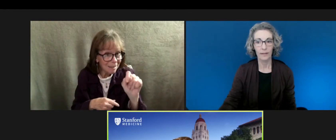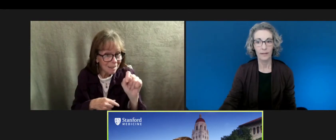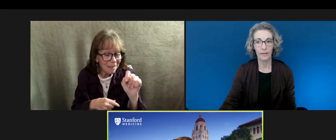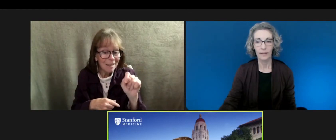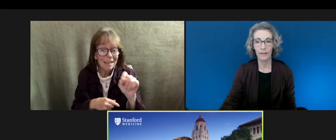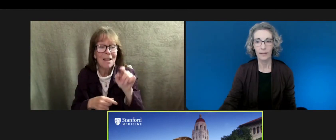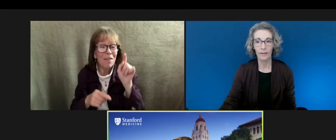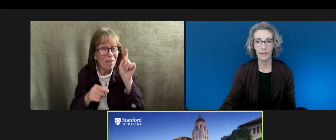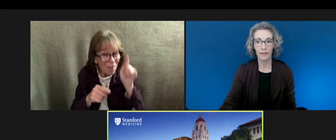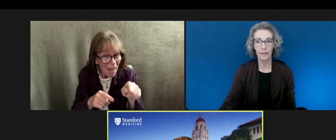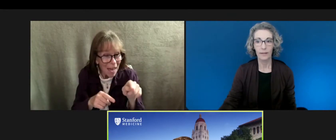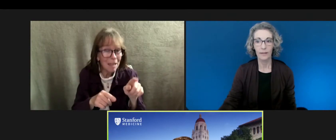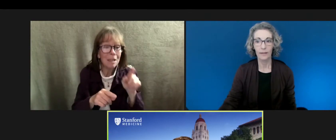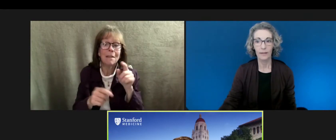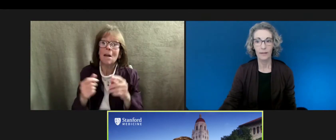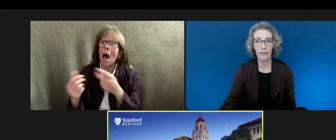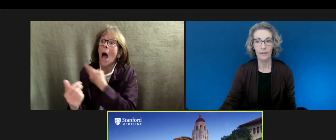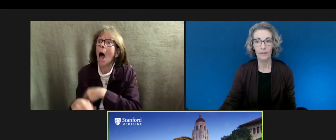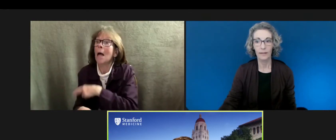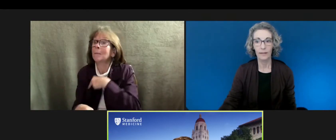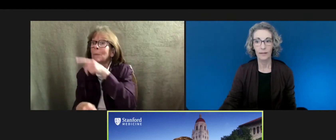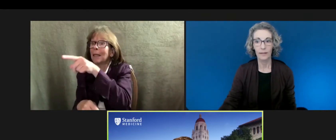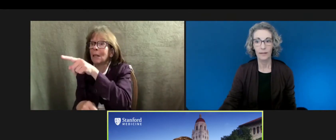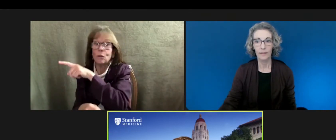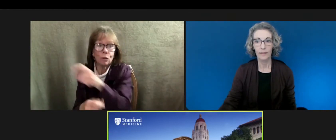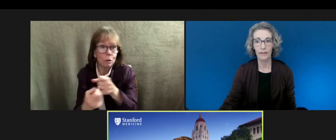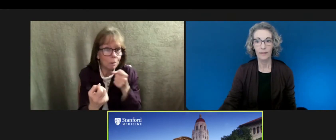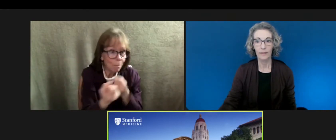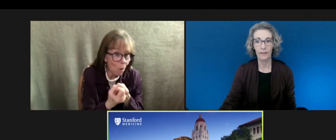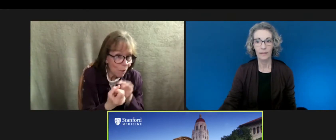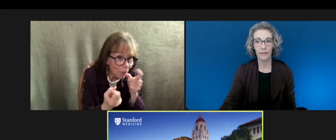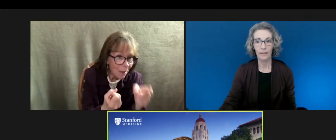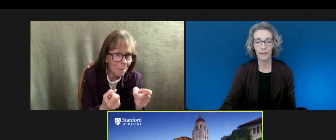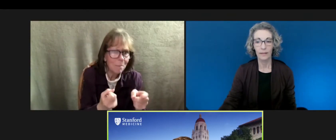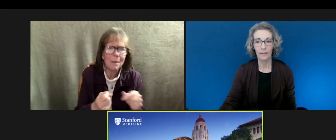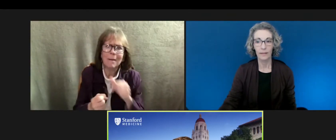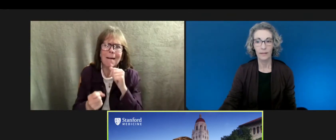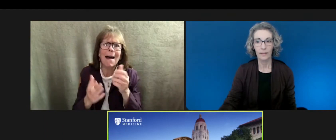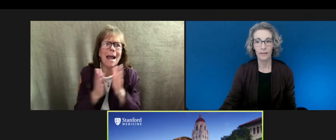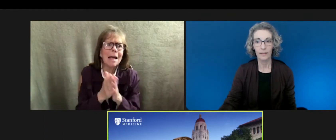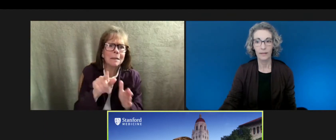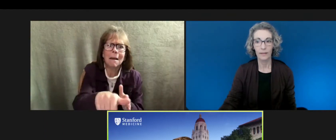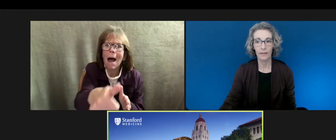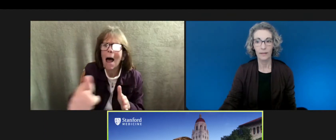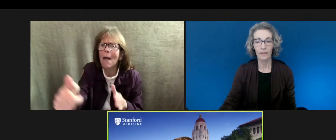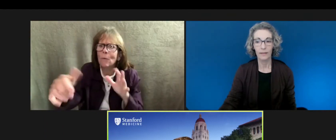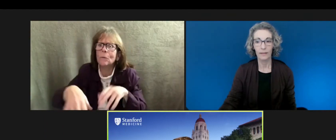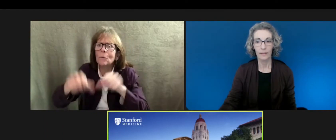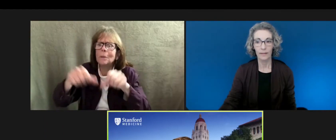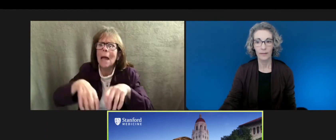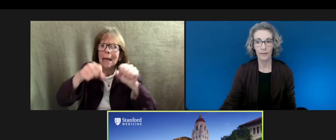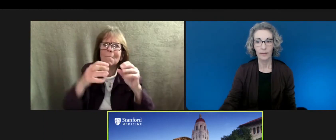employing them, not by asking everyone else to do more, especially when their schedules are already humane.